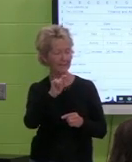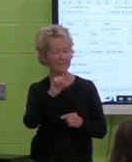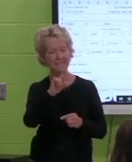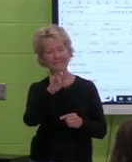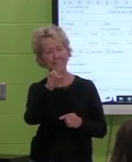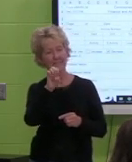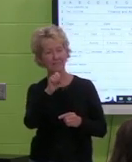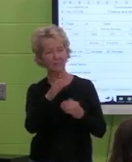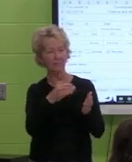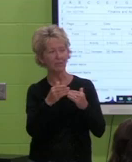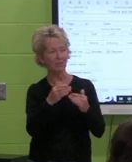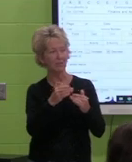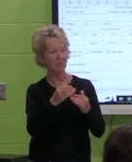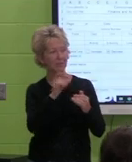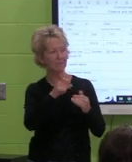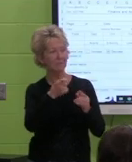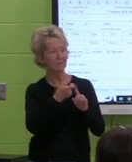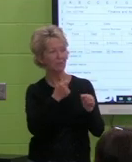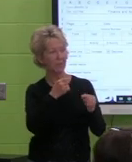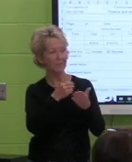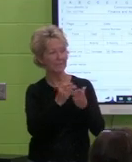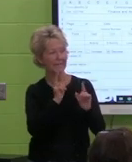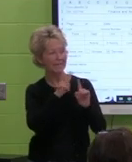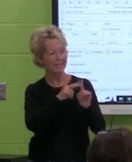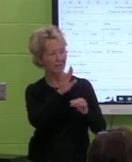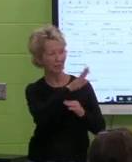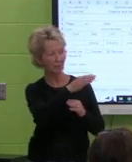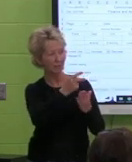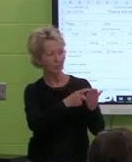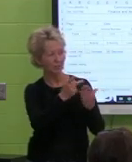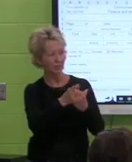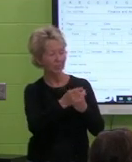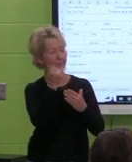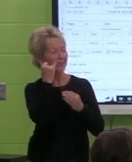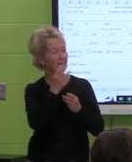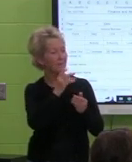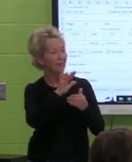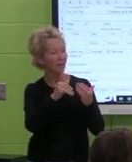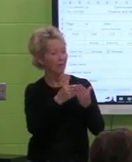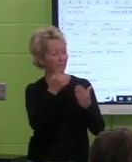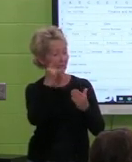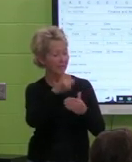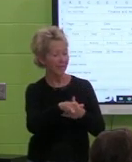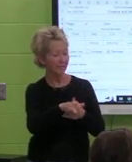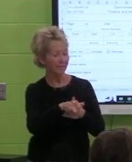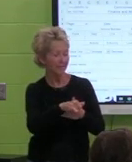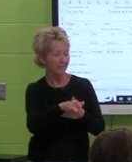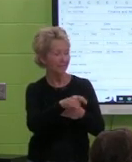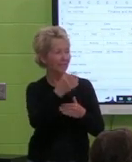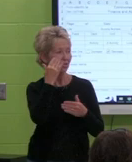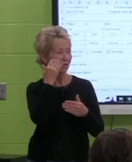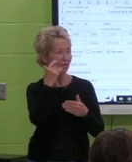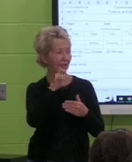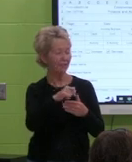assigned to your program if you spend it all on that then you know that you have to live through